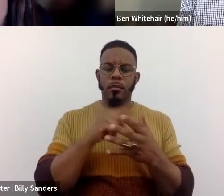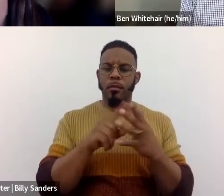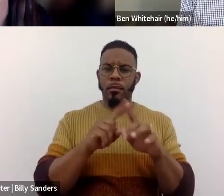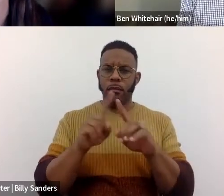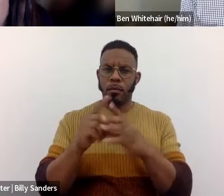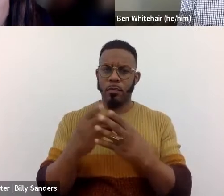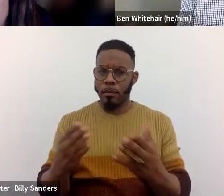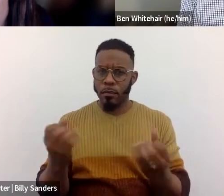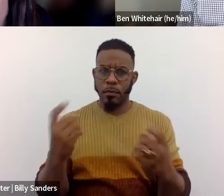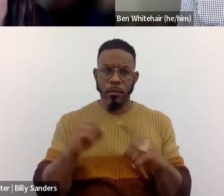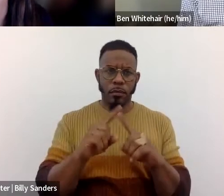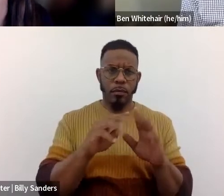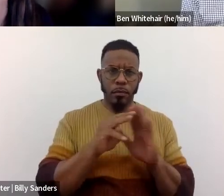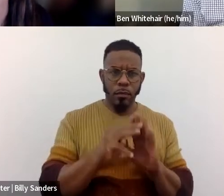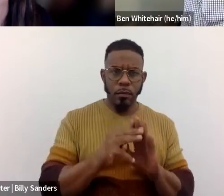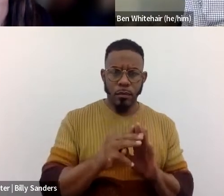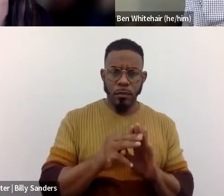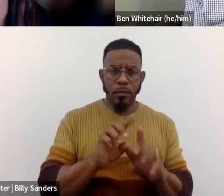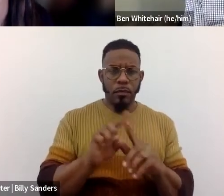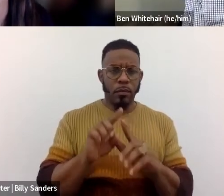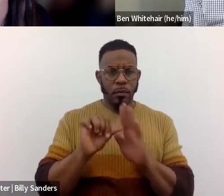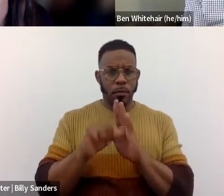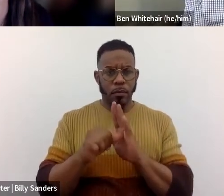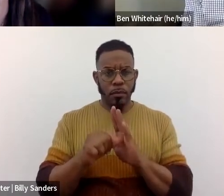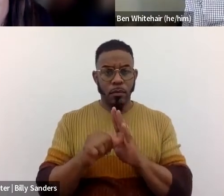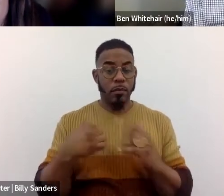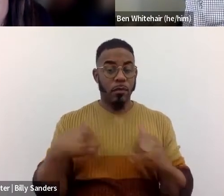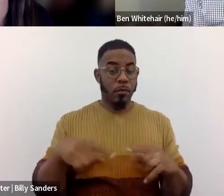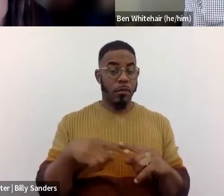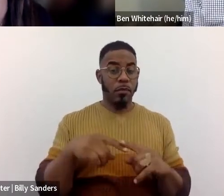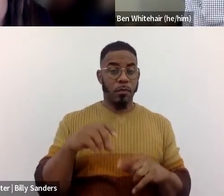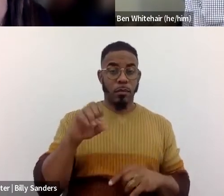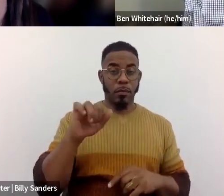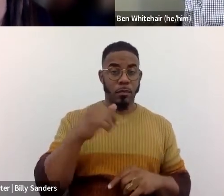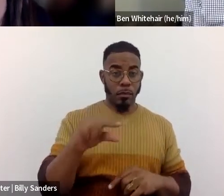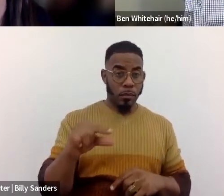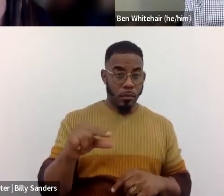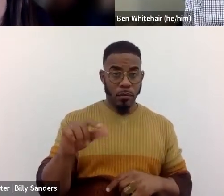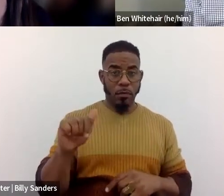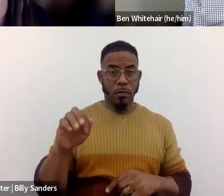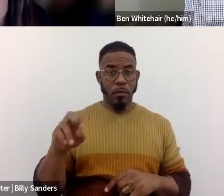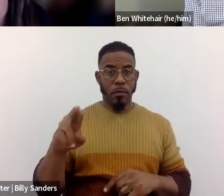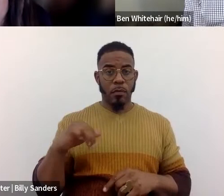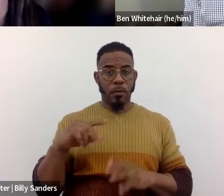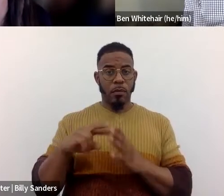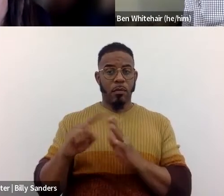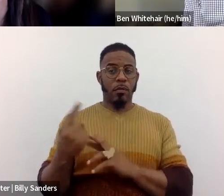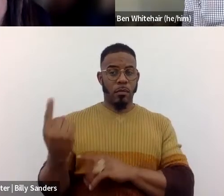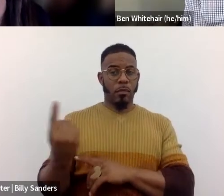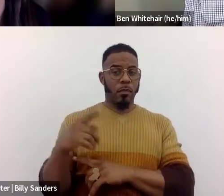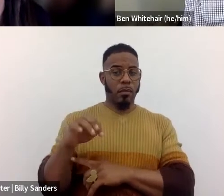so many different models, I also emphasize we, at SAG-AFTRA, have standalone podcasting agreements